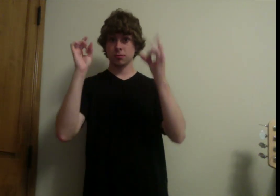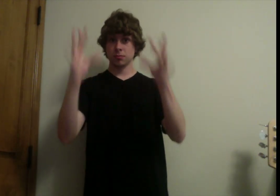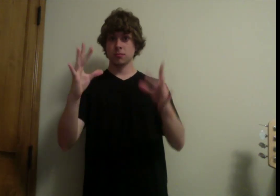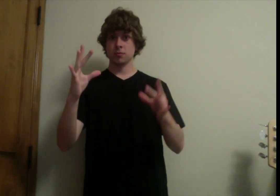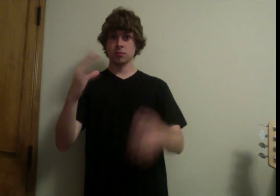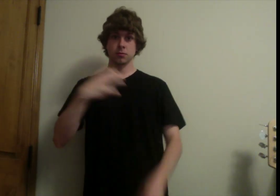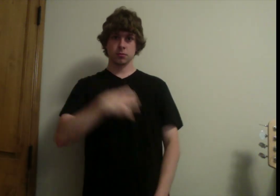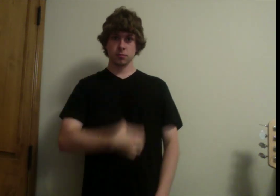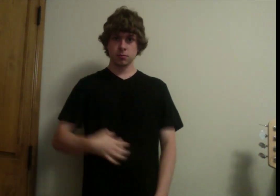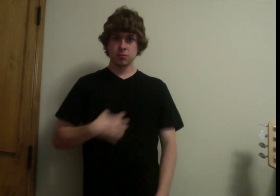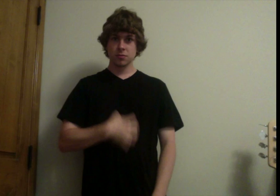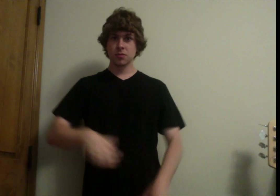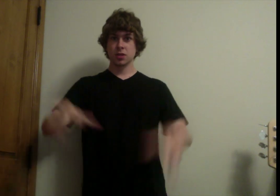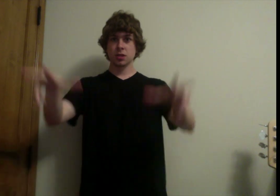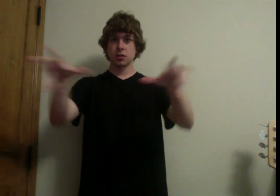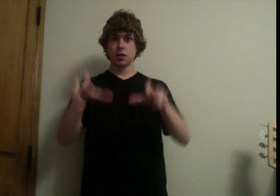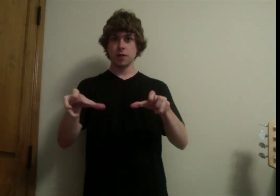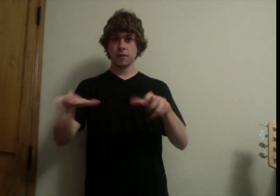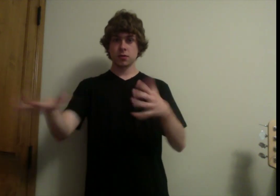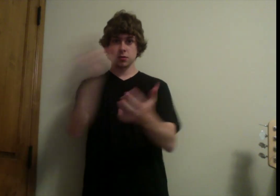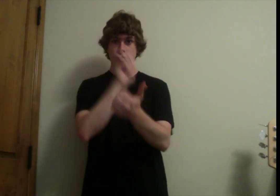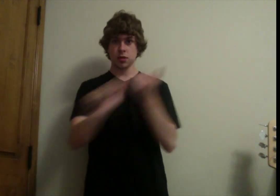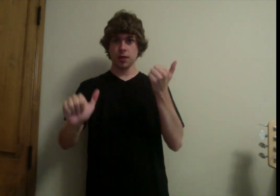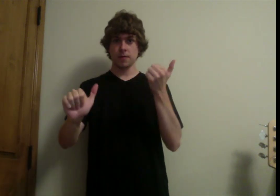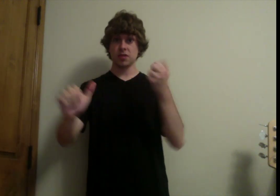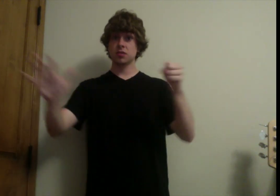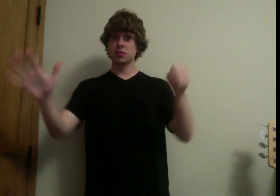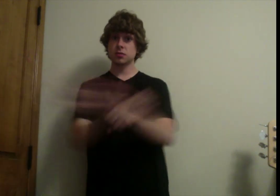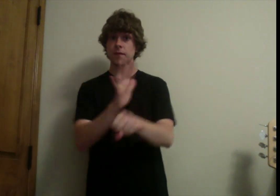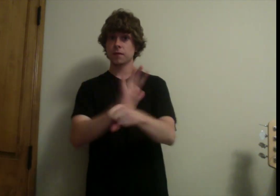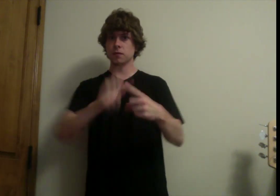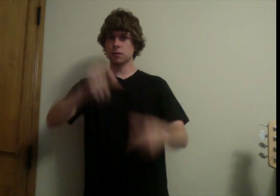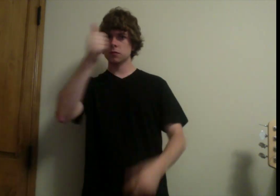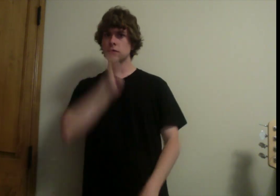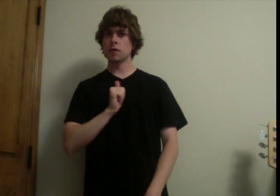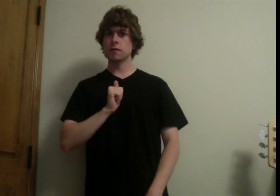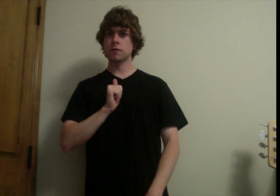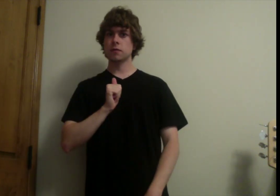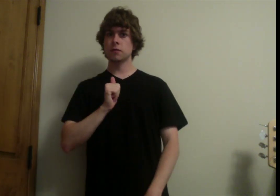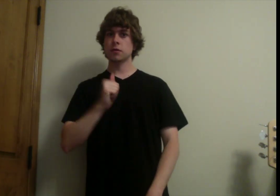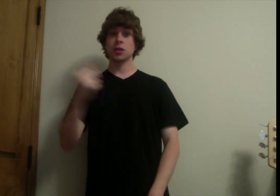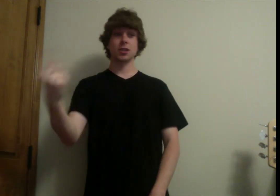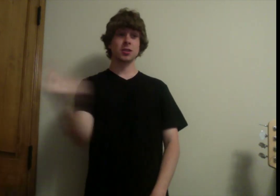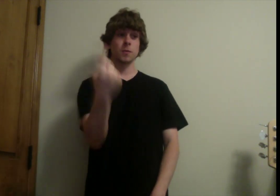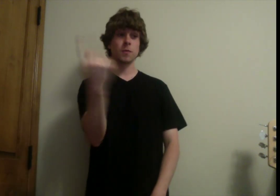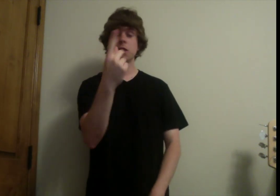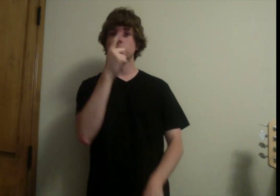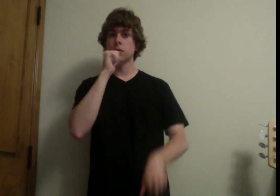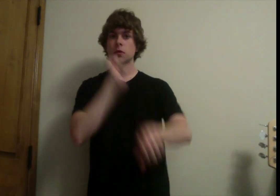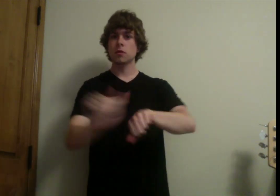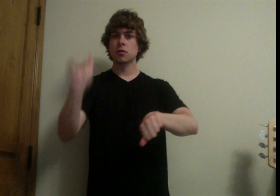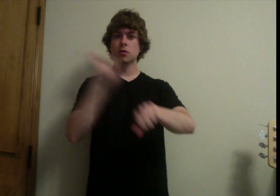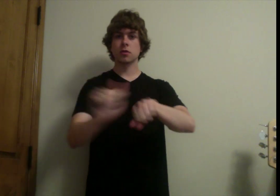is appalling, is demented, is selfish, is damaging. It is enough to be suffering. It is another thing to have someone